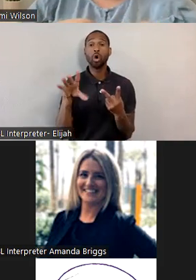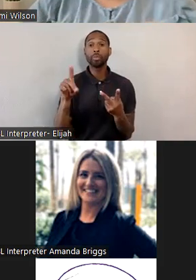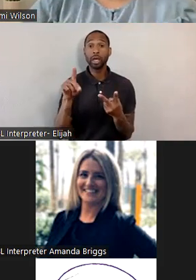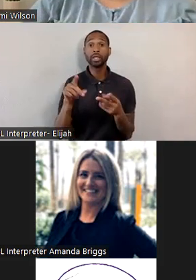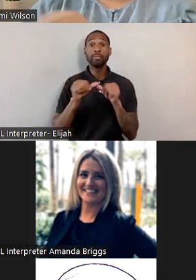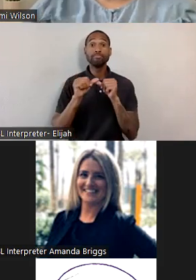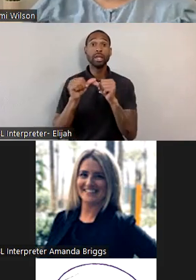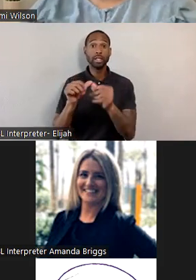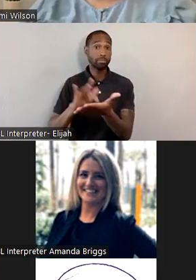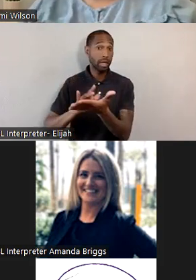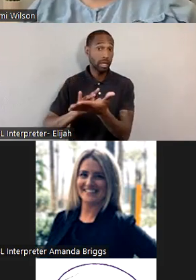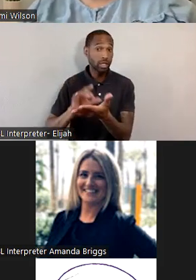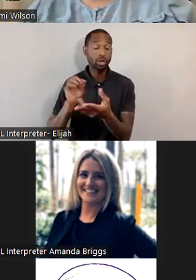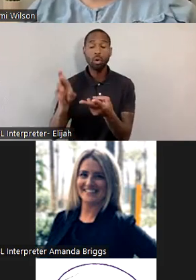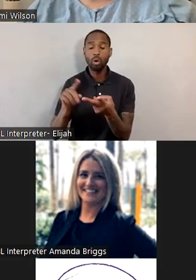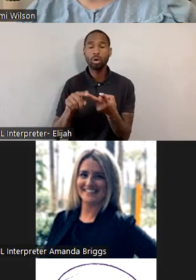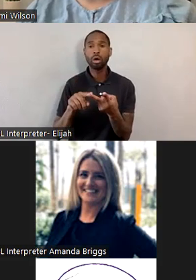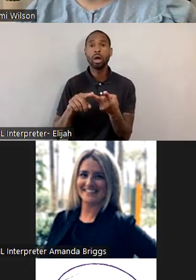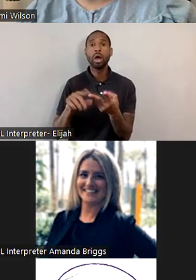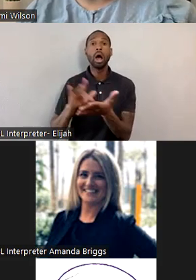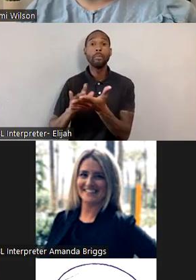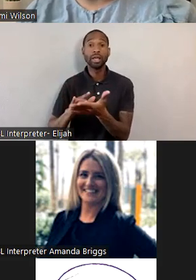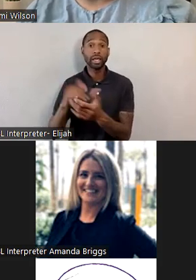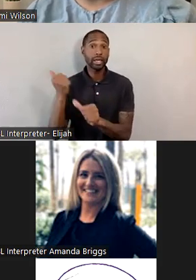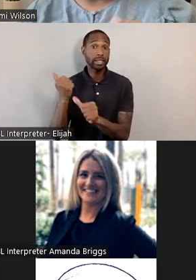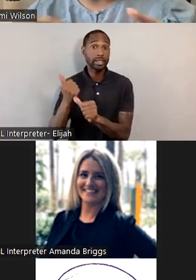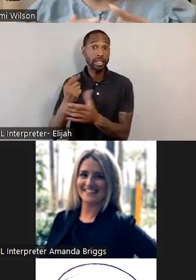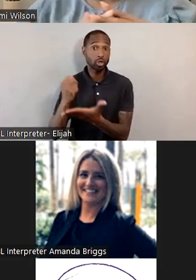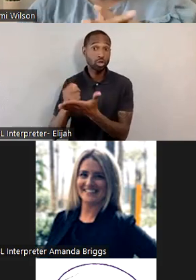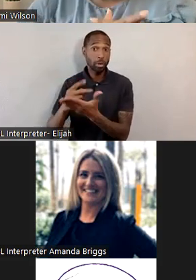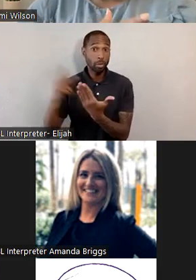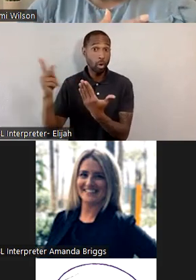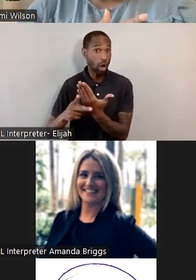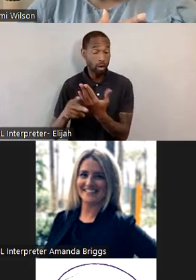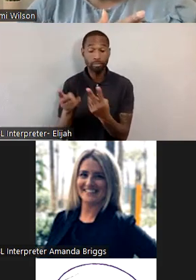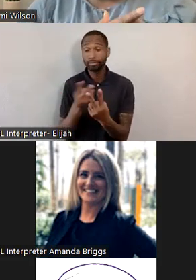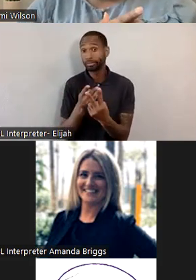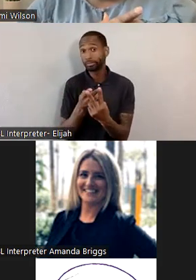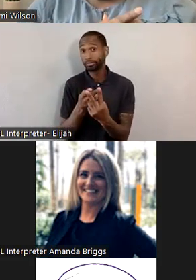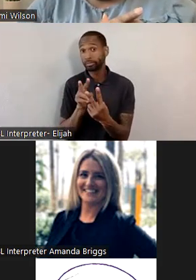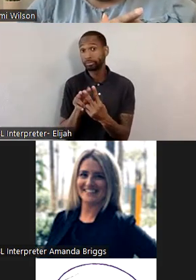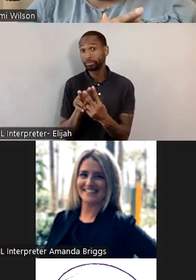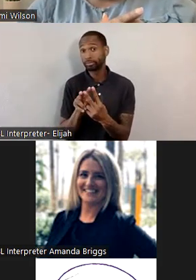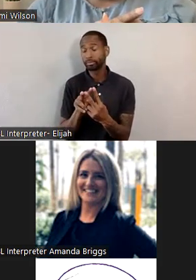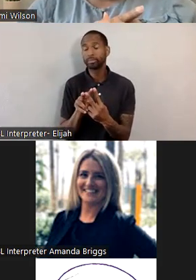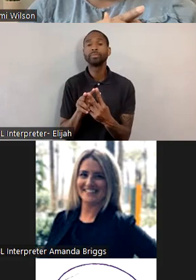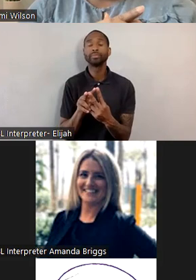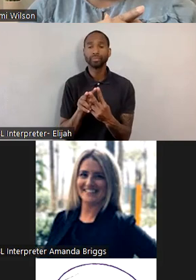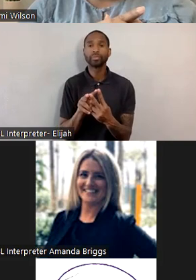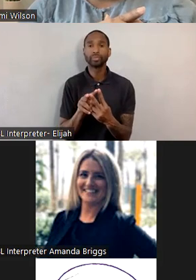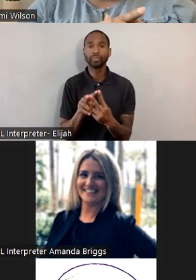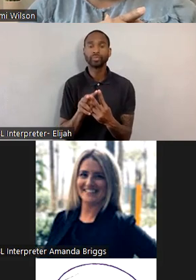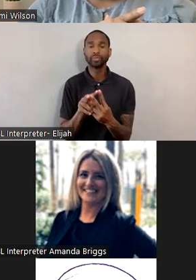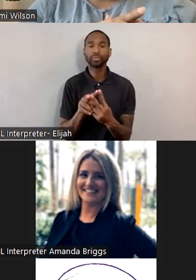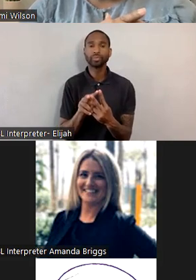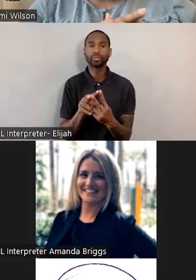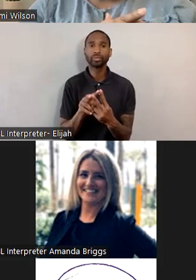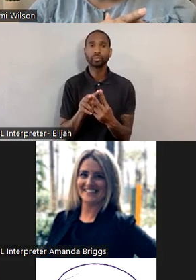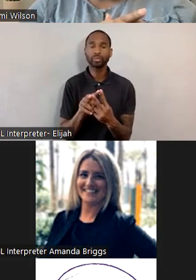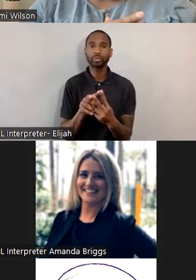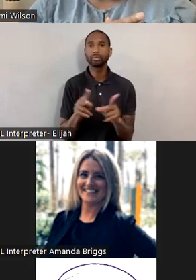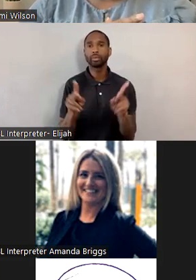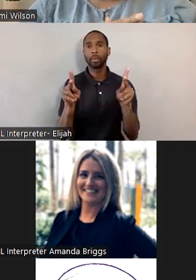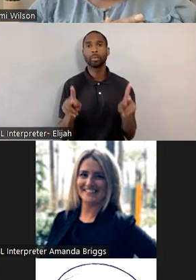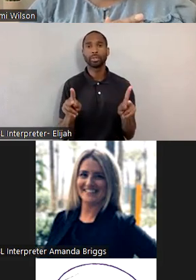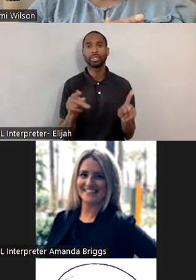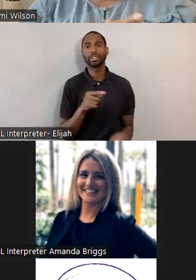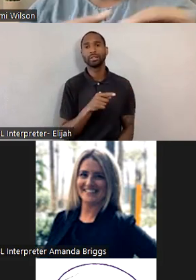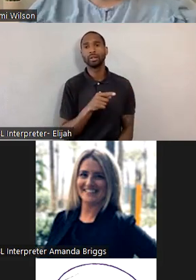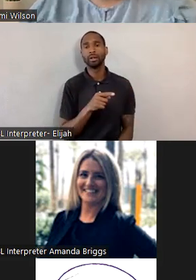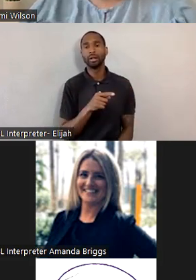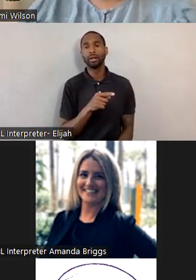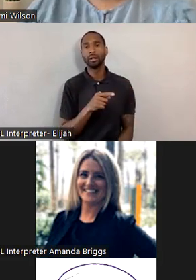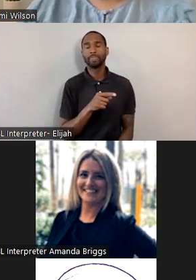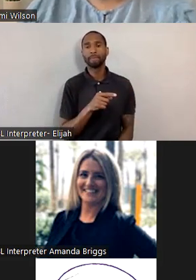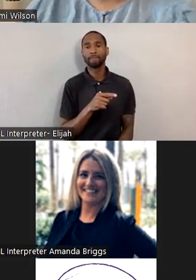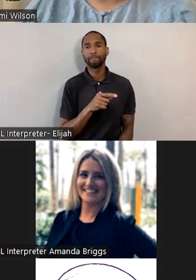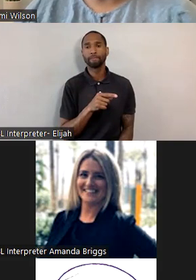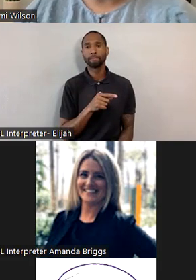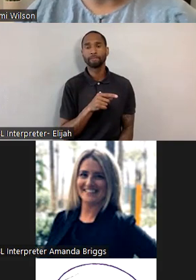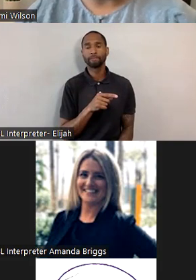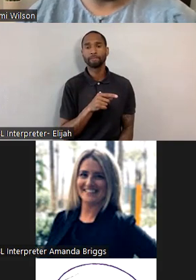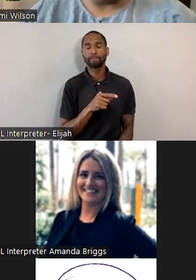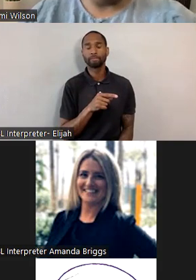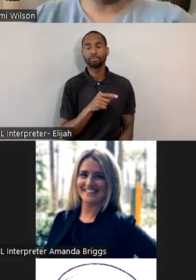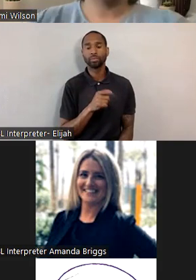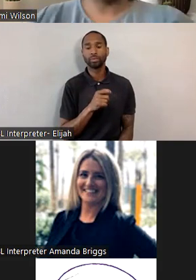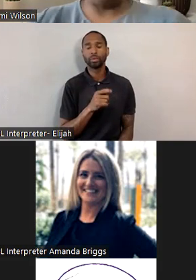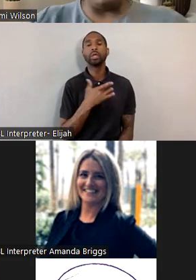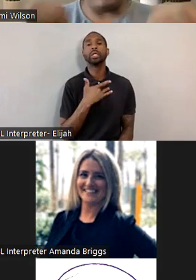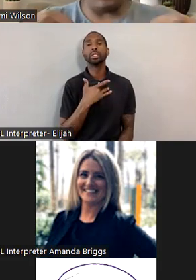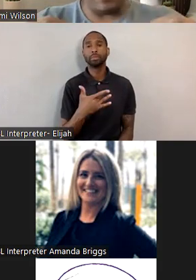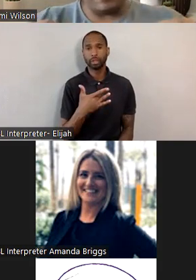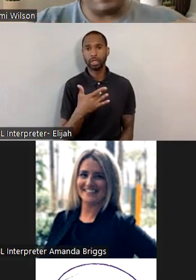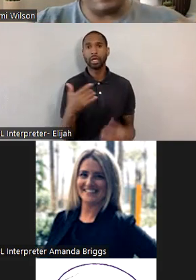or into a medication assisted treatment program, they are, they too, have decreased